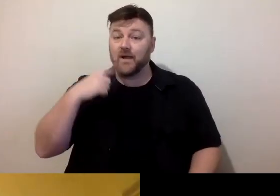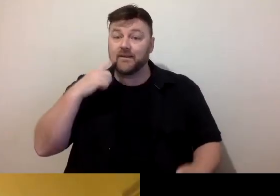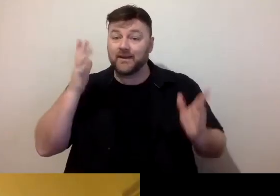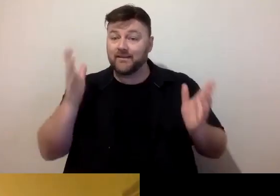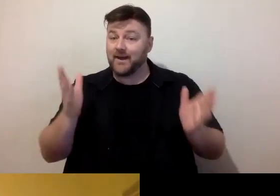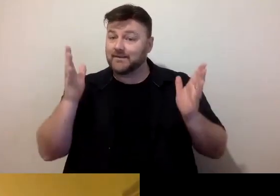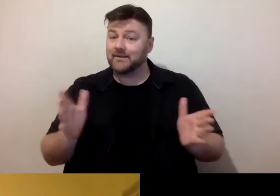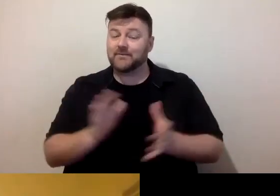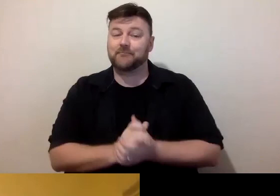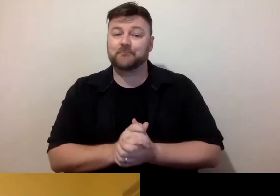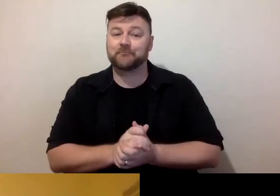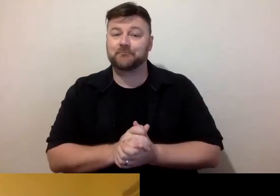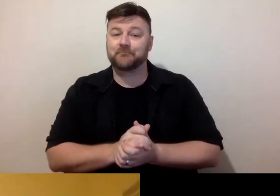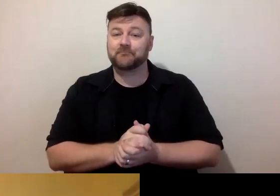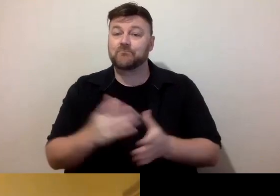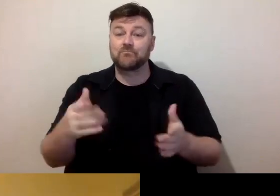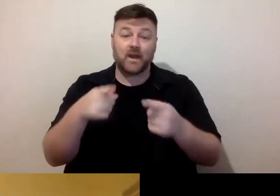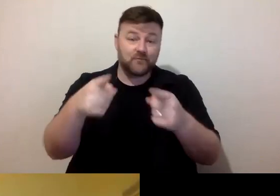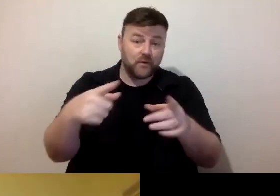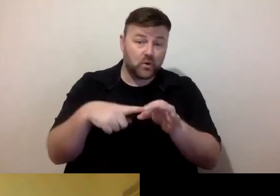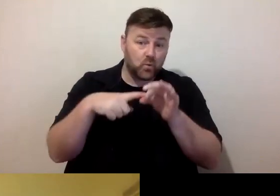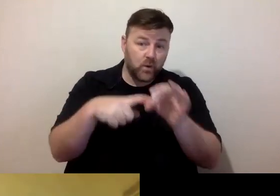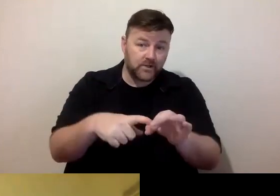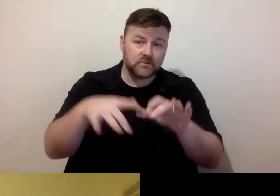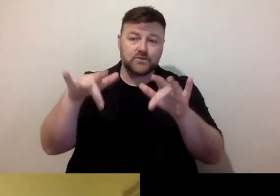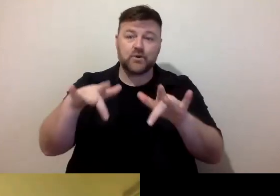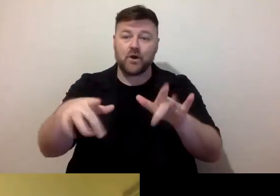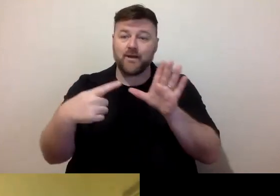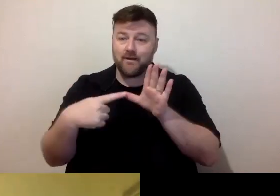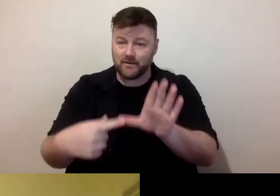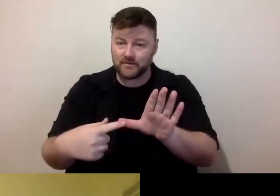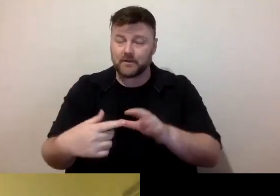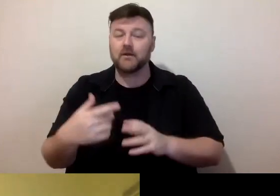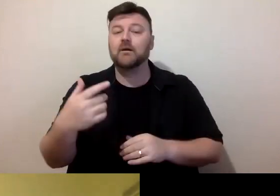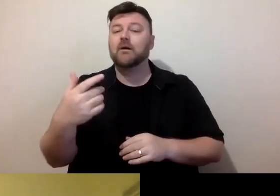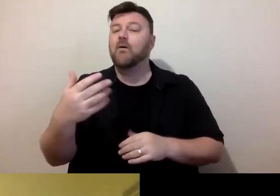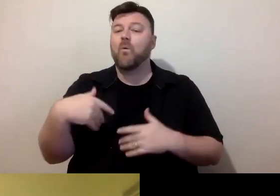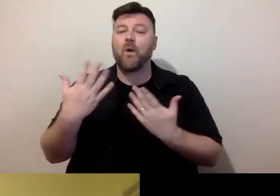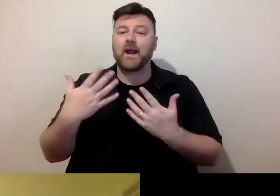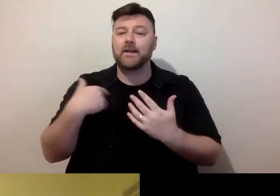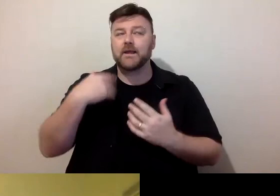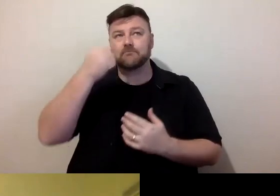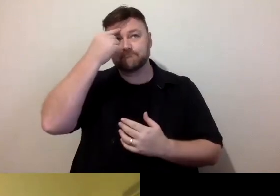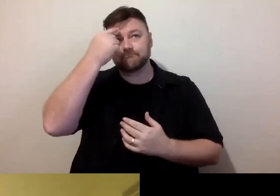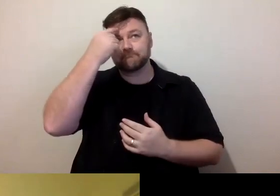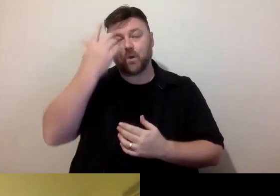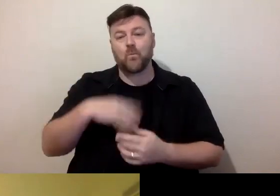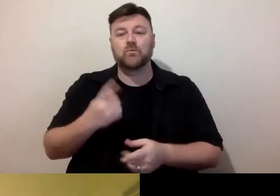Do you have any questions that you haven't got to, if you have any kind of follow-up queries or issues, you can